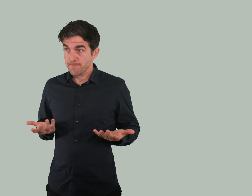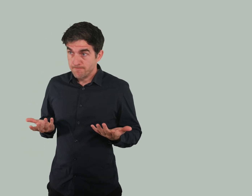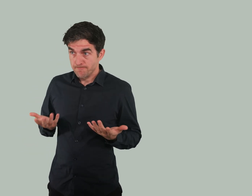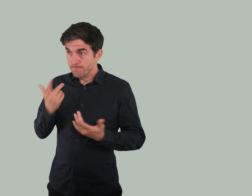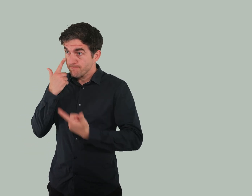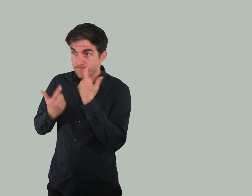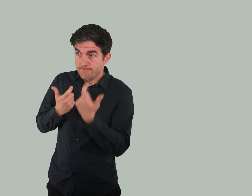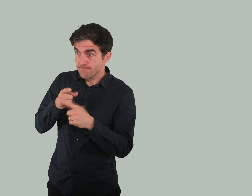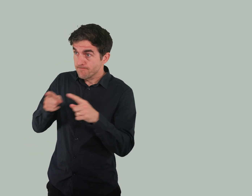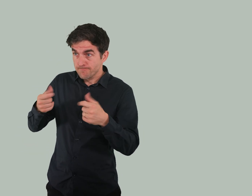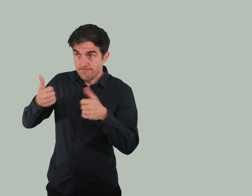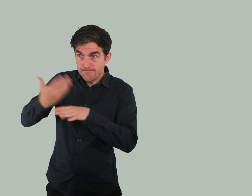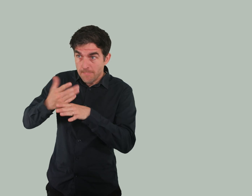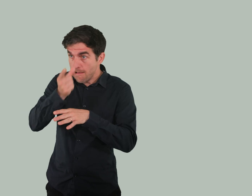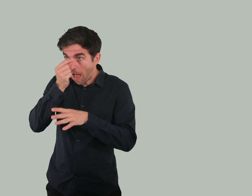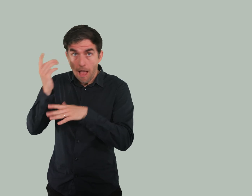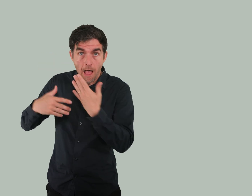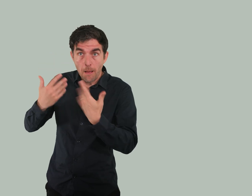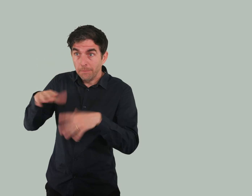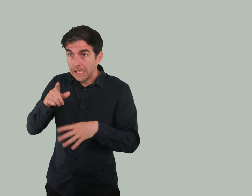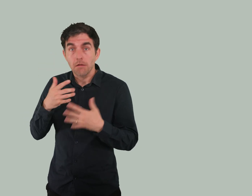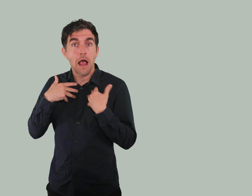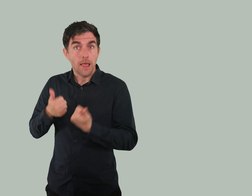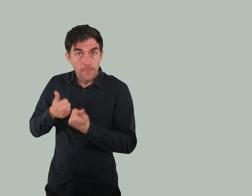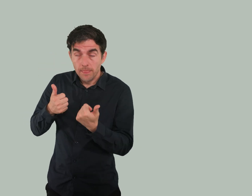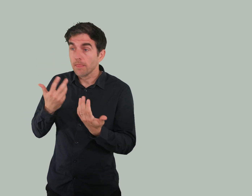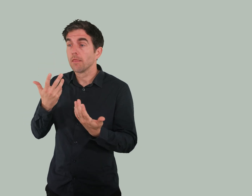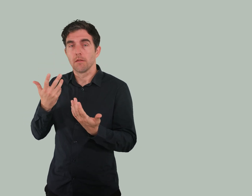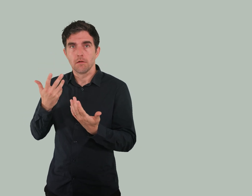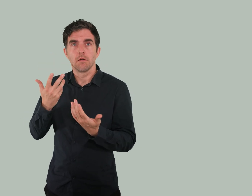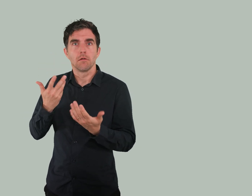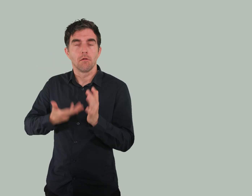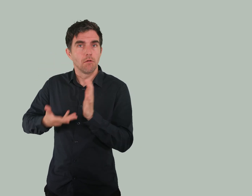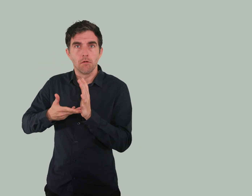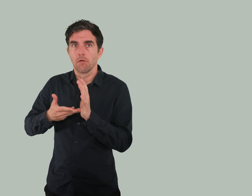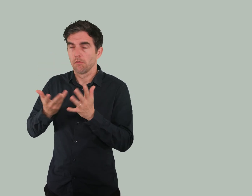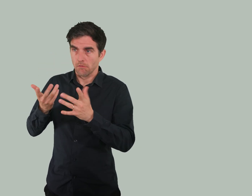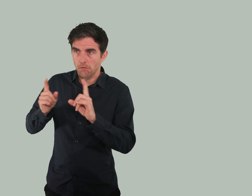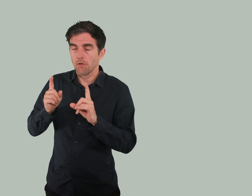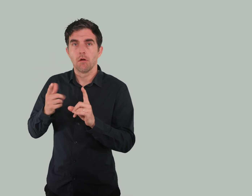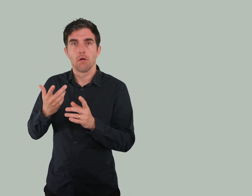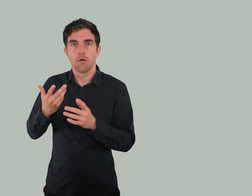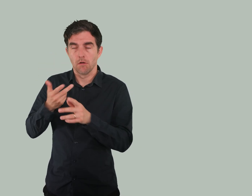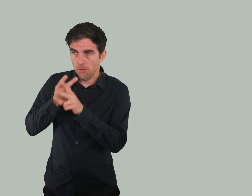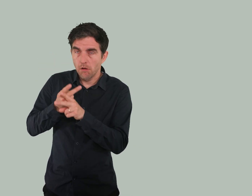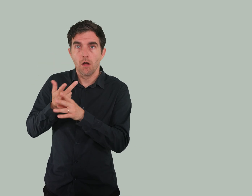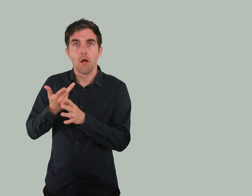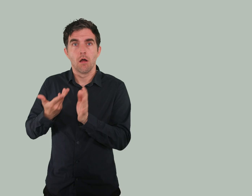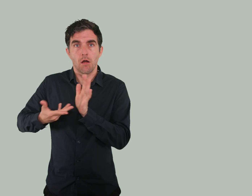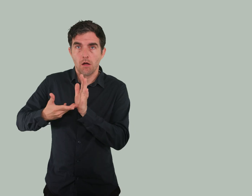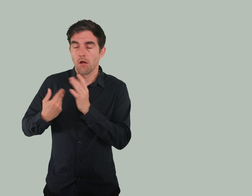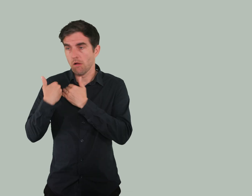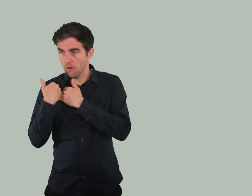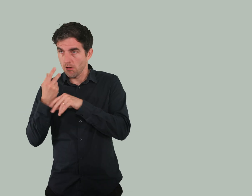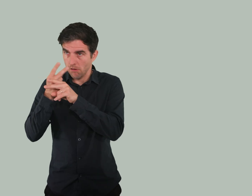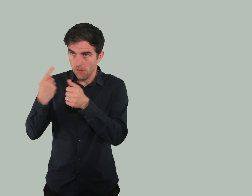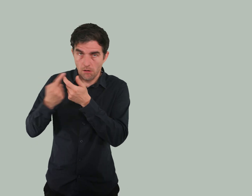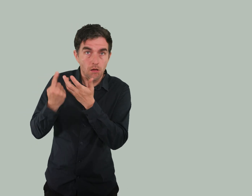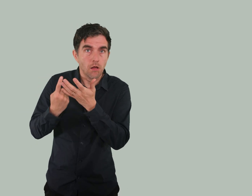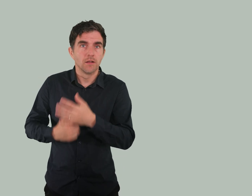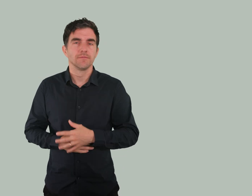work-readiness, health and the pastoral burden